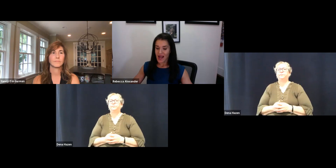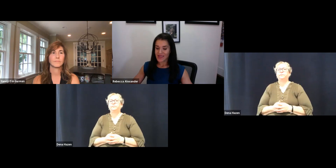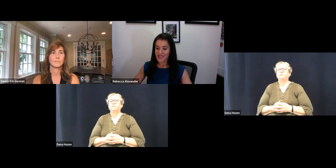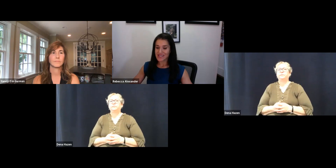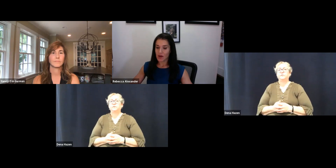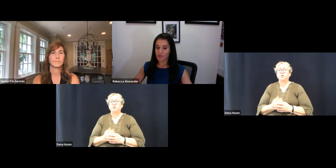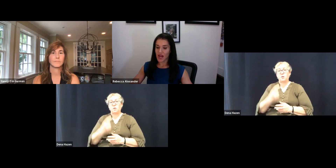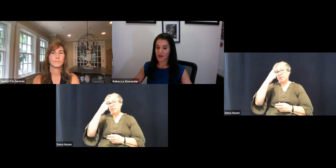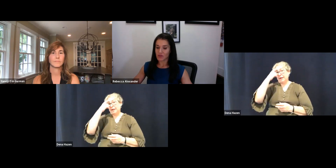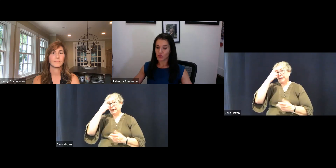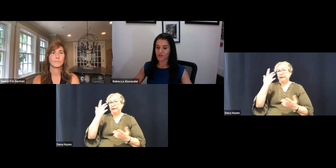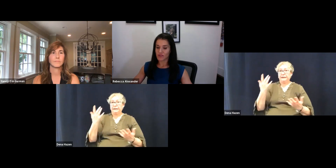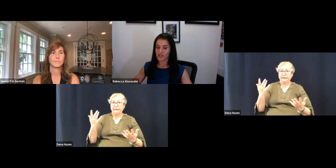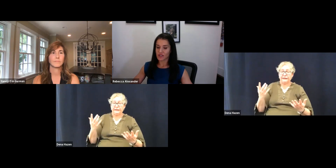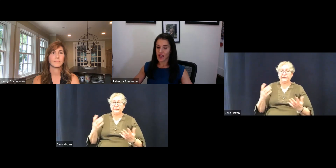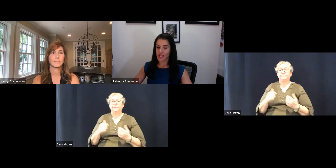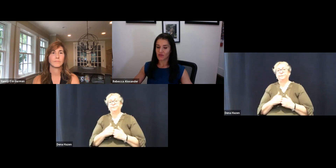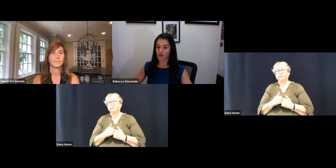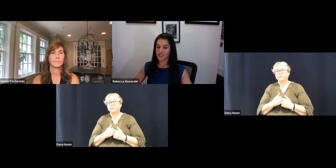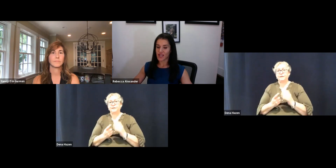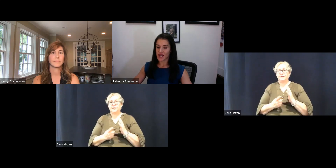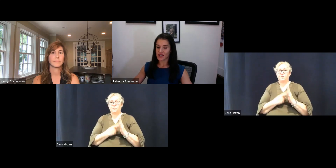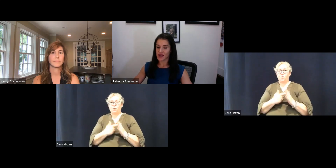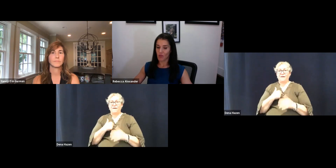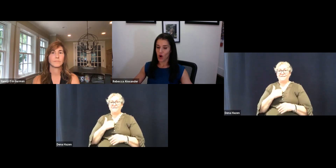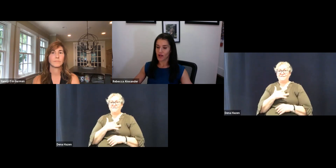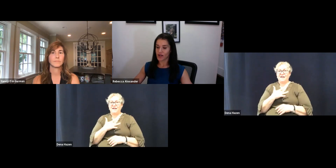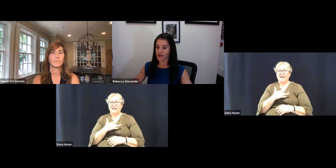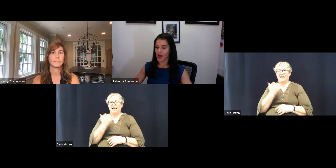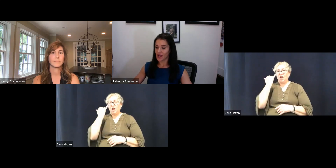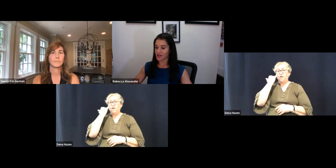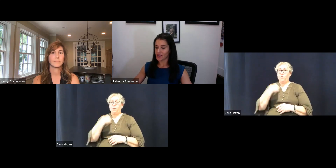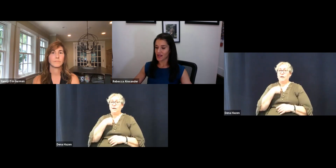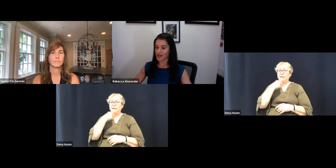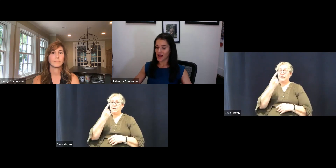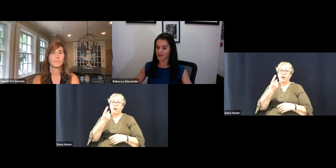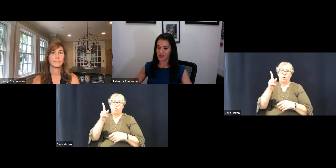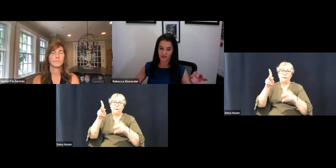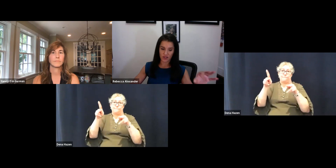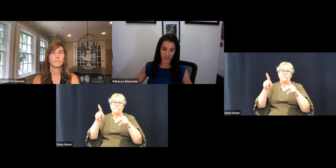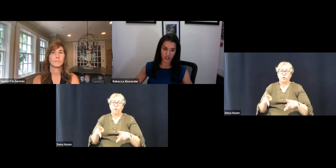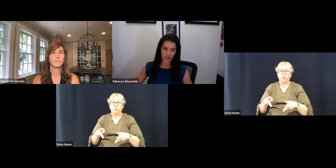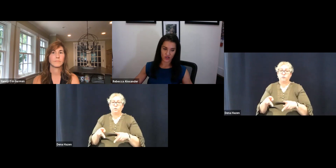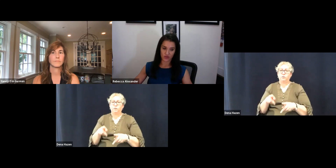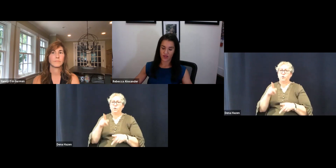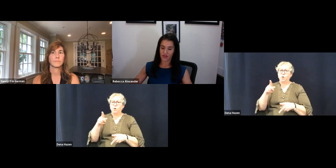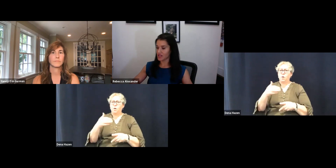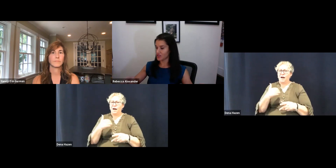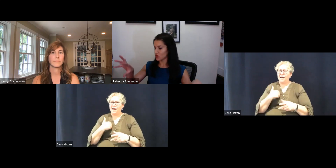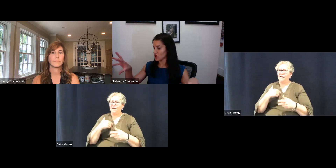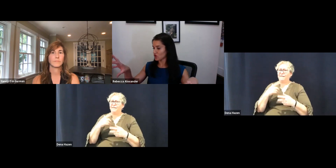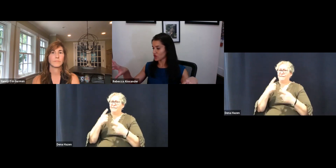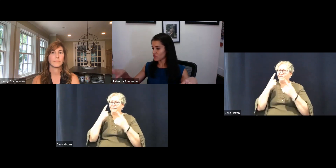I think sometimes we feel like if we say to someone that they have these vision issues, and they need to wear cochlear